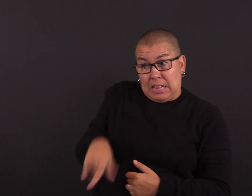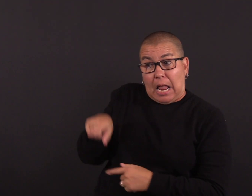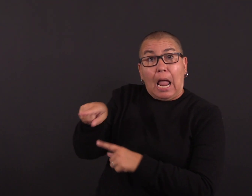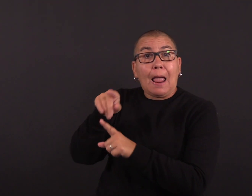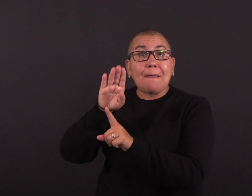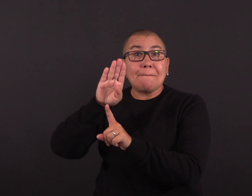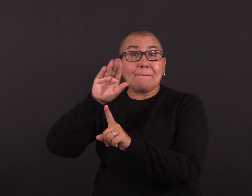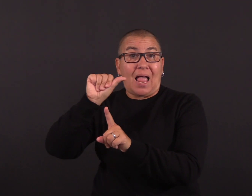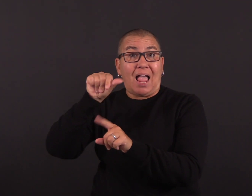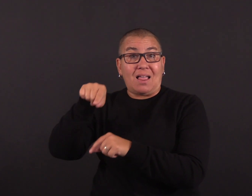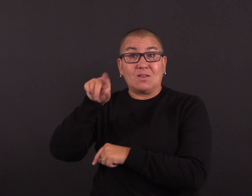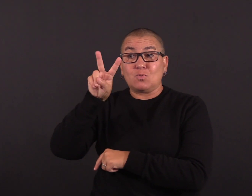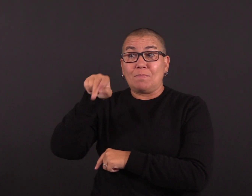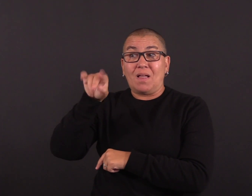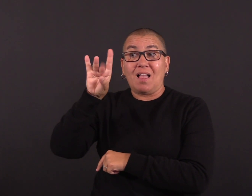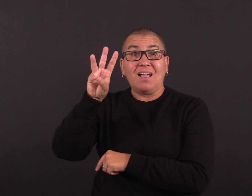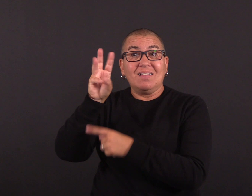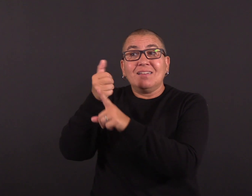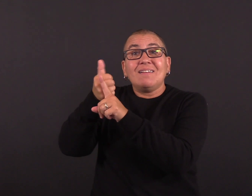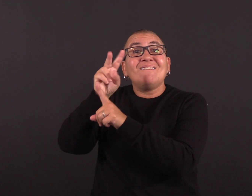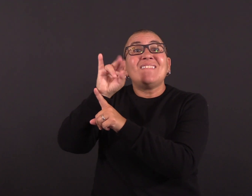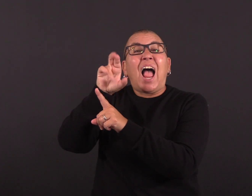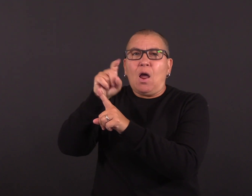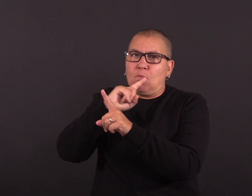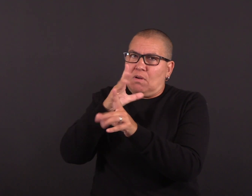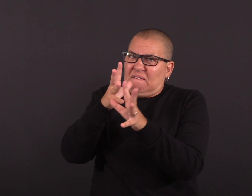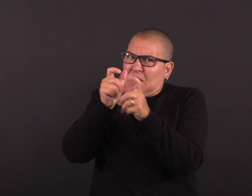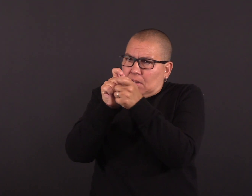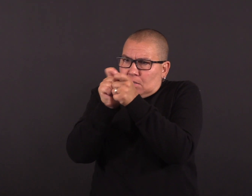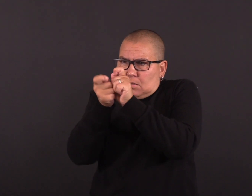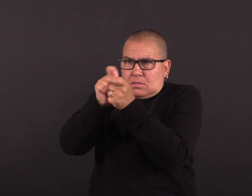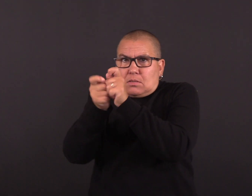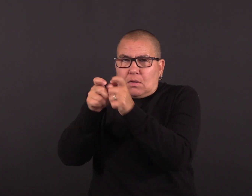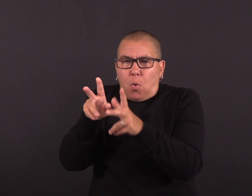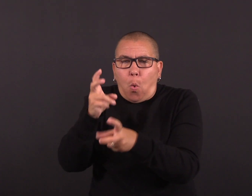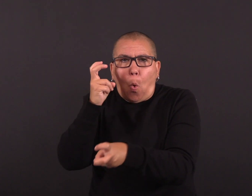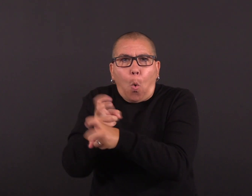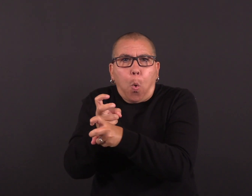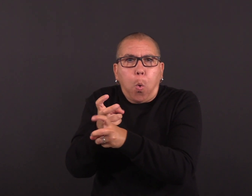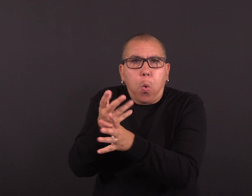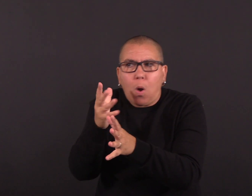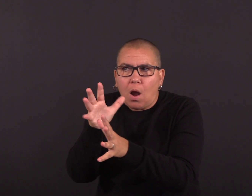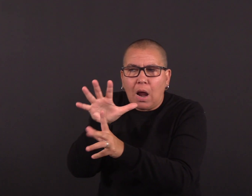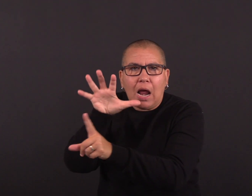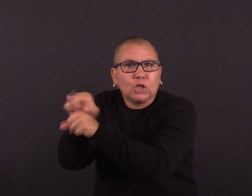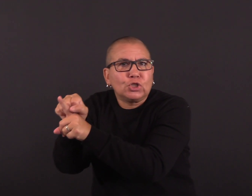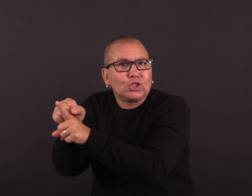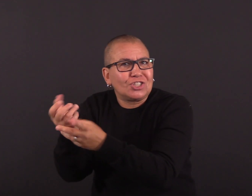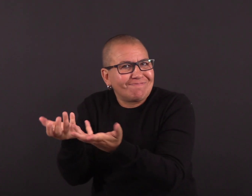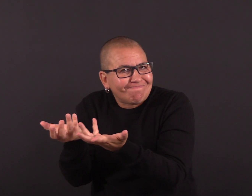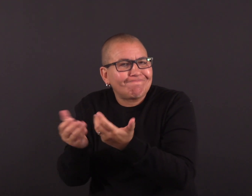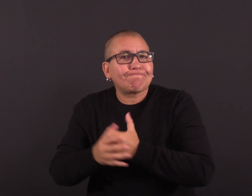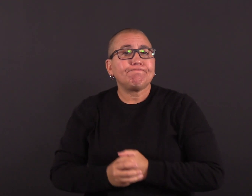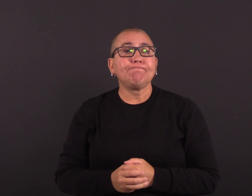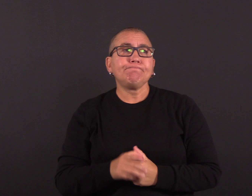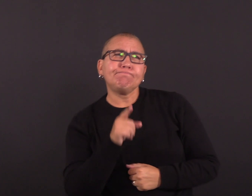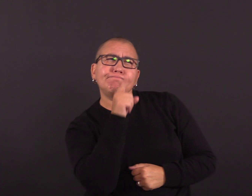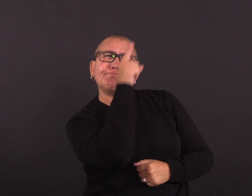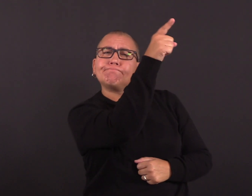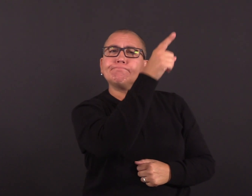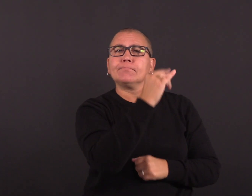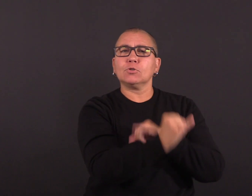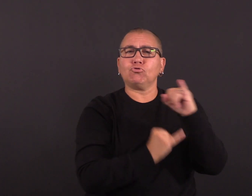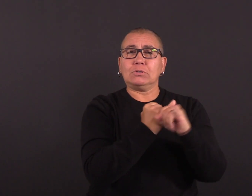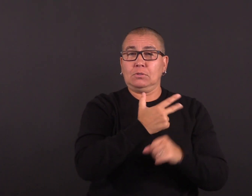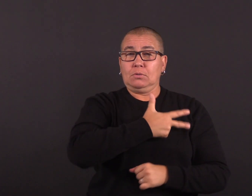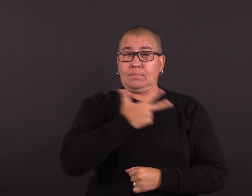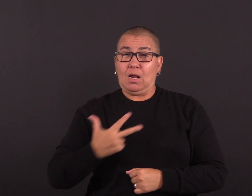runny nose and fatigue – reported most often. As for BA.2.86, officials say it is too early